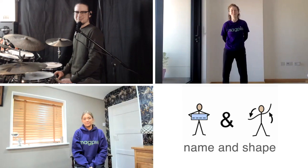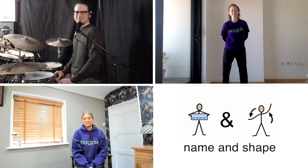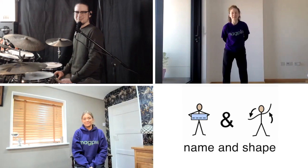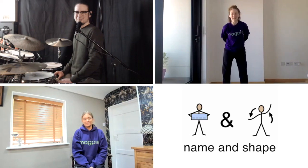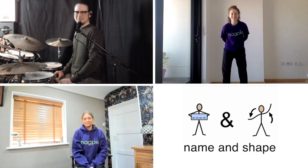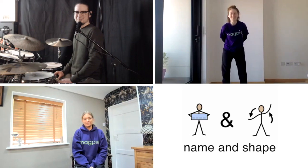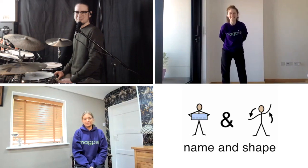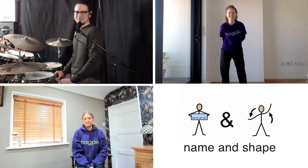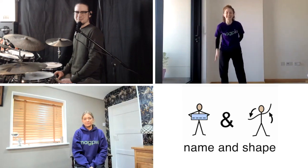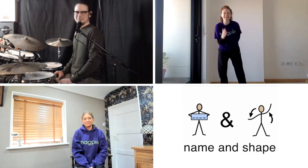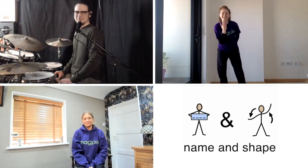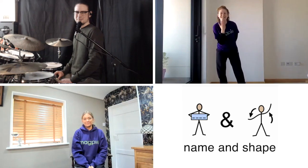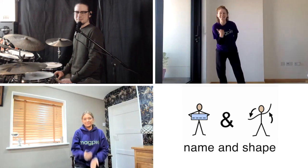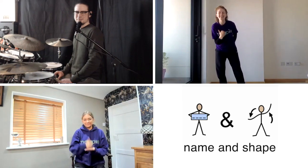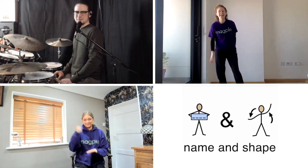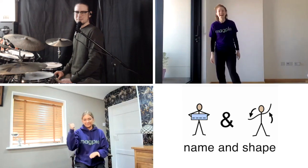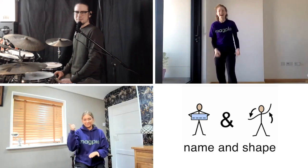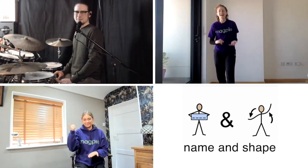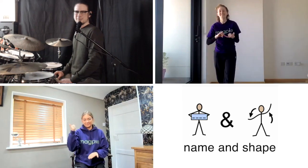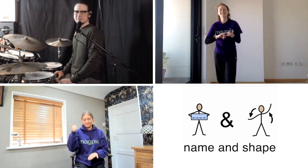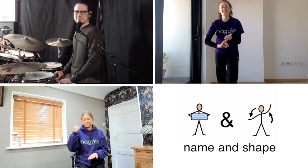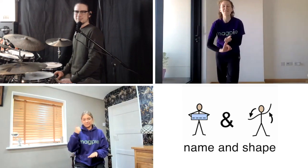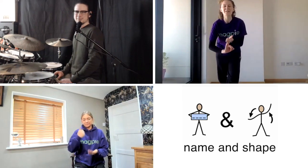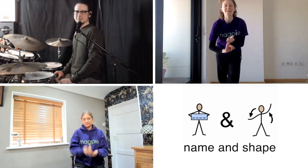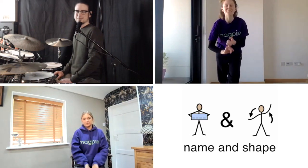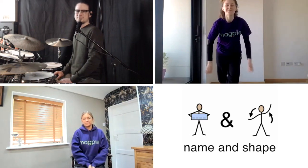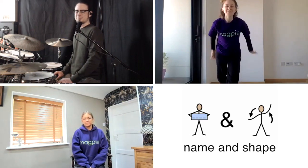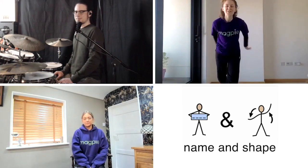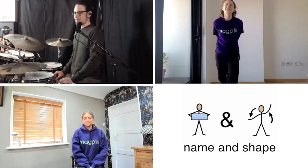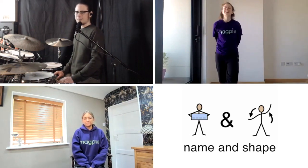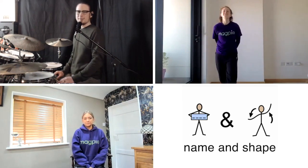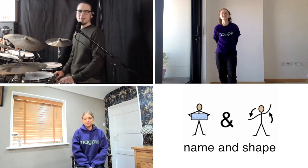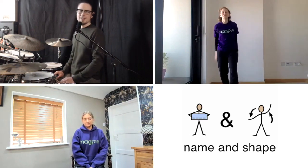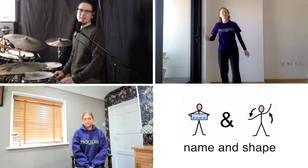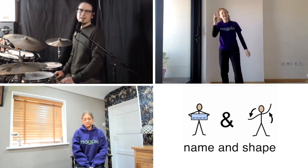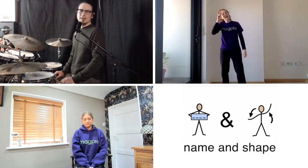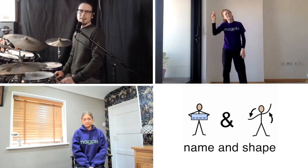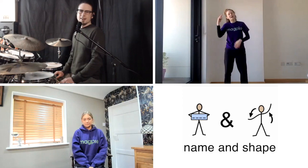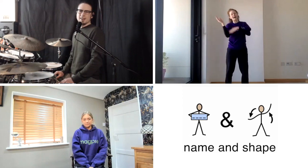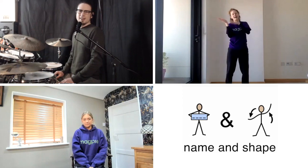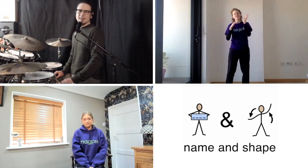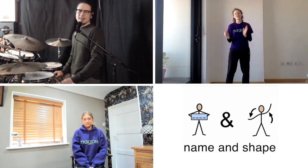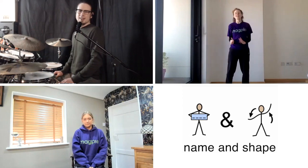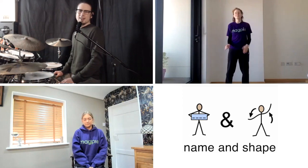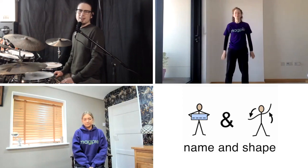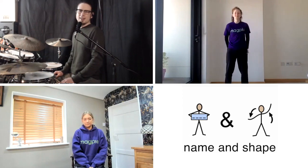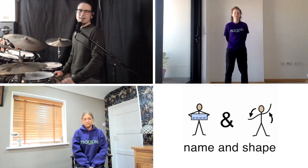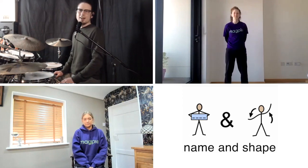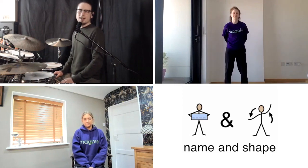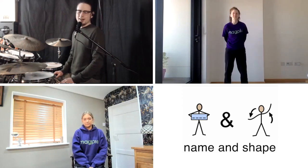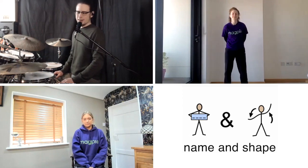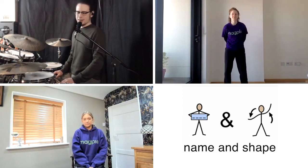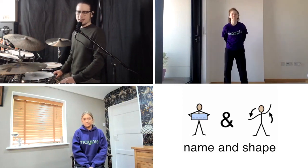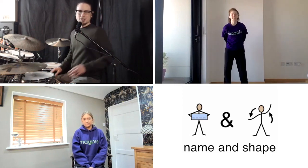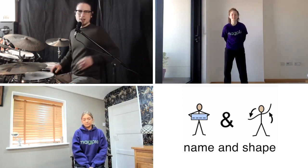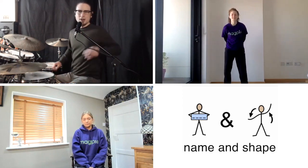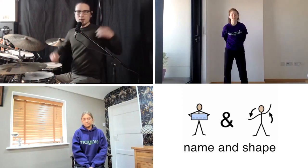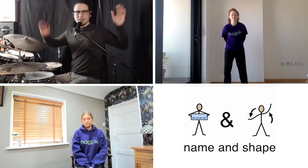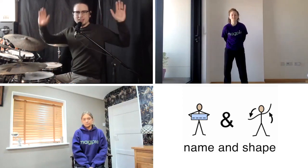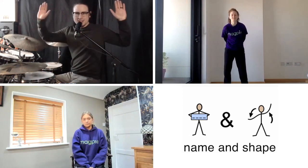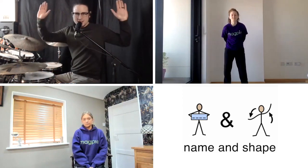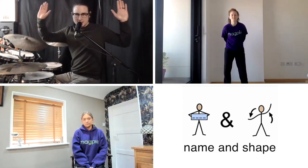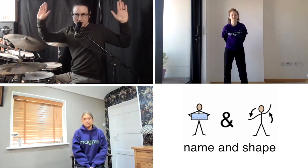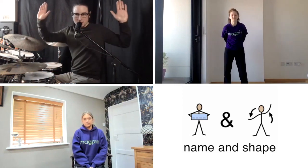brilliant thank you and simon your turn for name and shape hi guys so simon